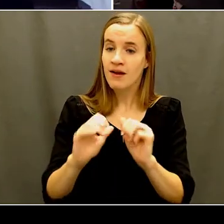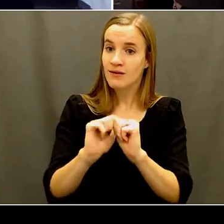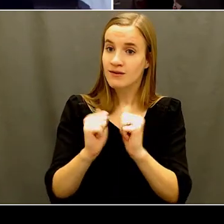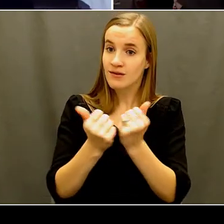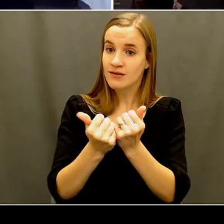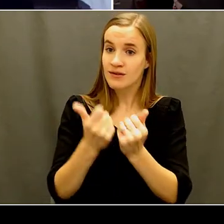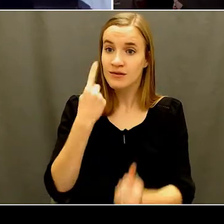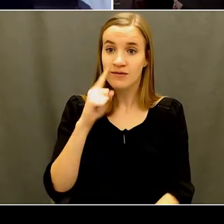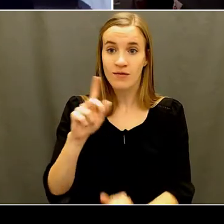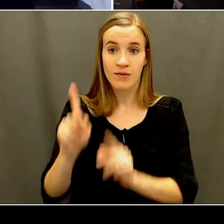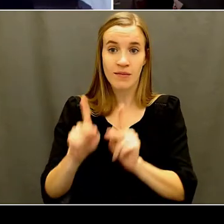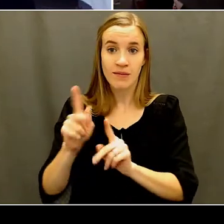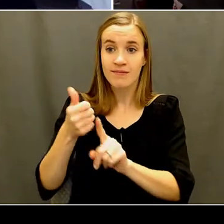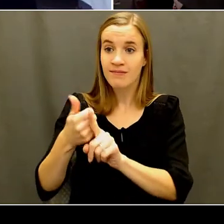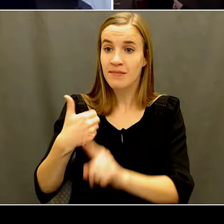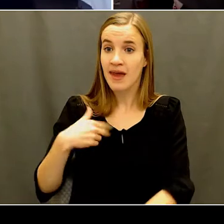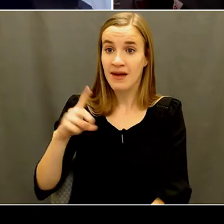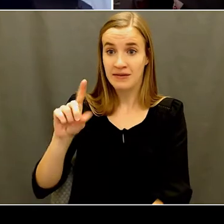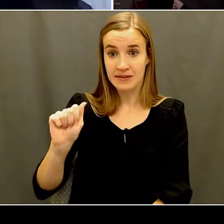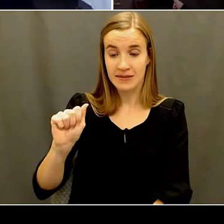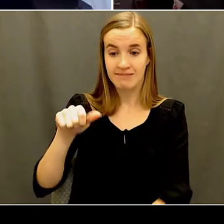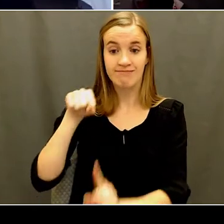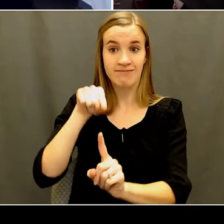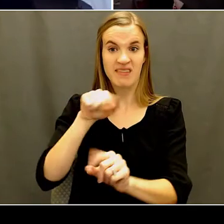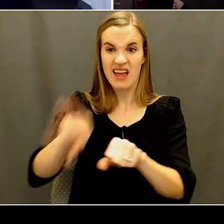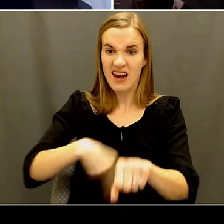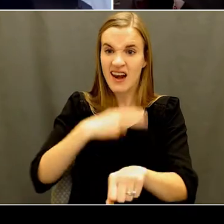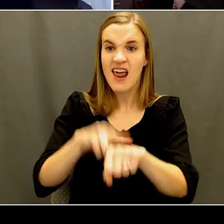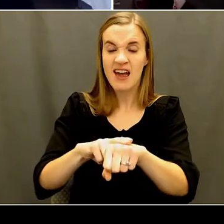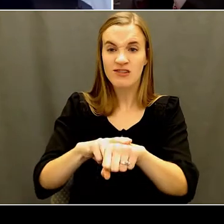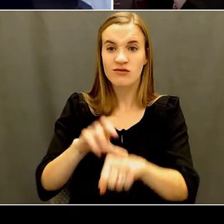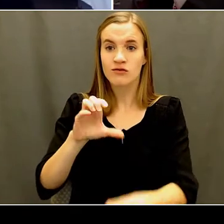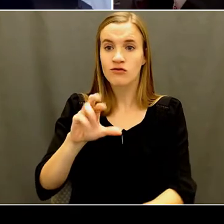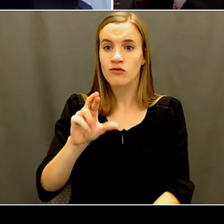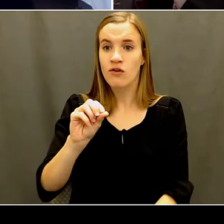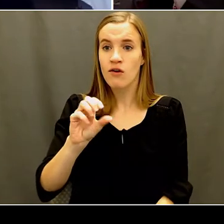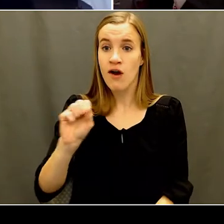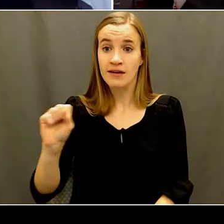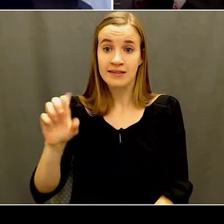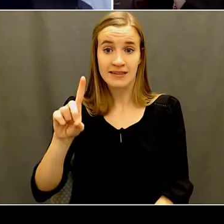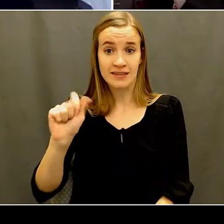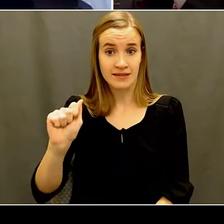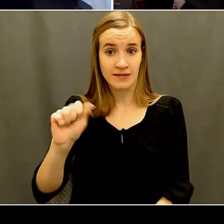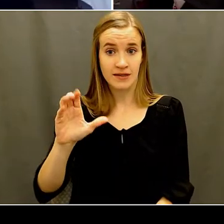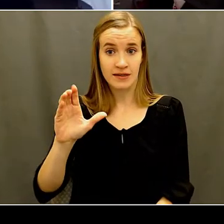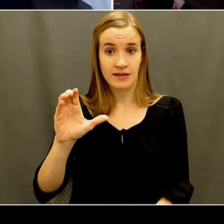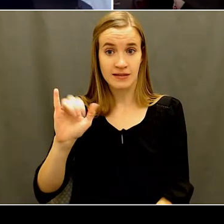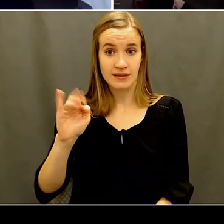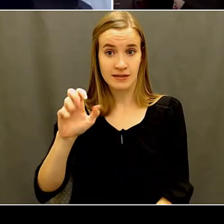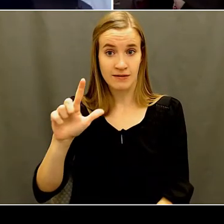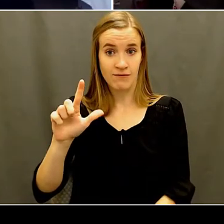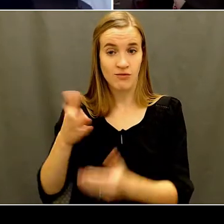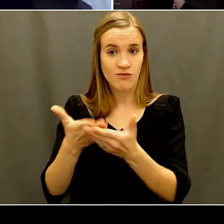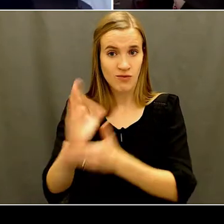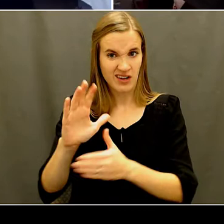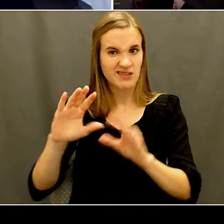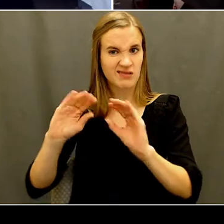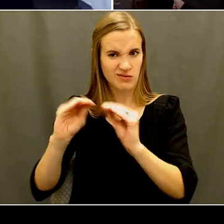is a national cross disability civil rights organization. And to me, one of